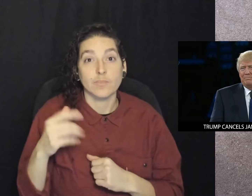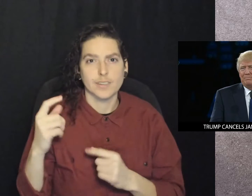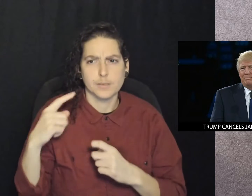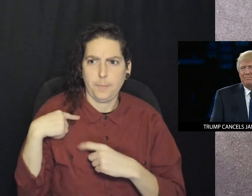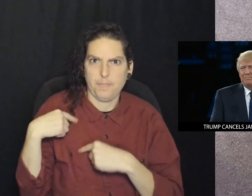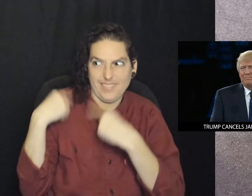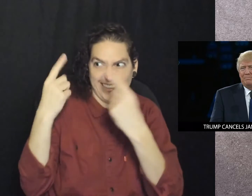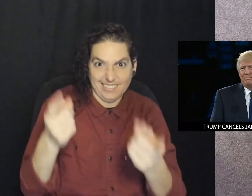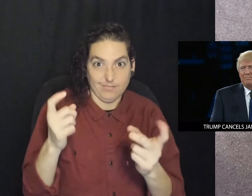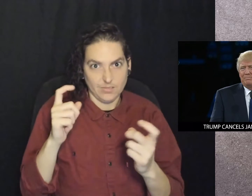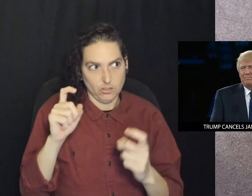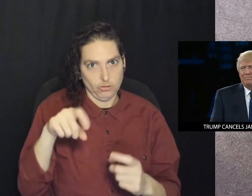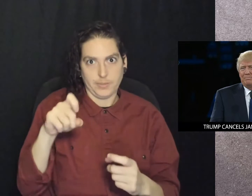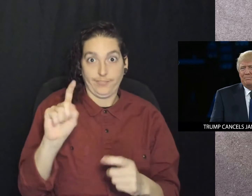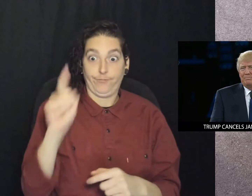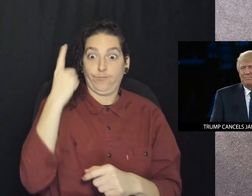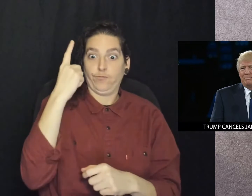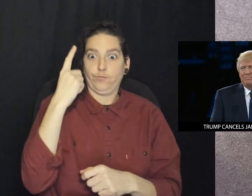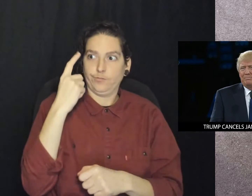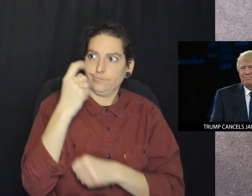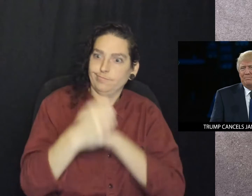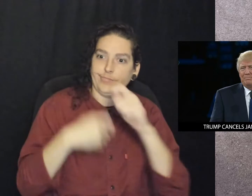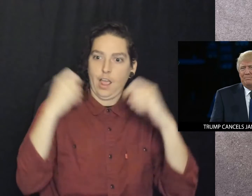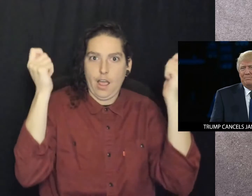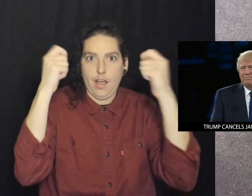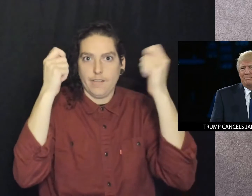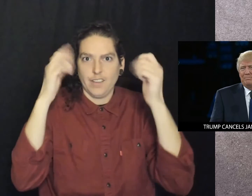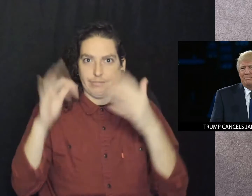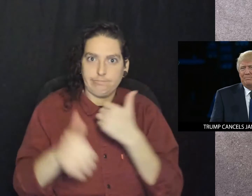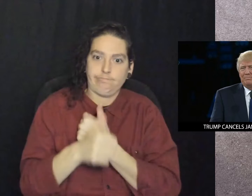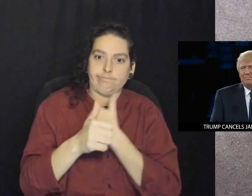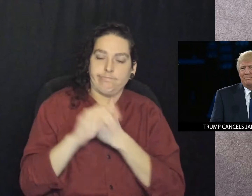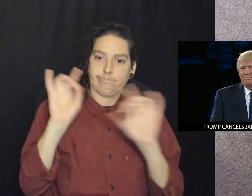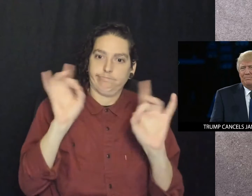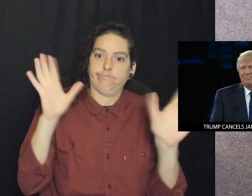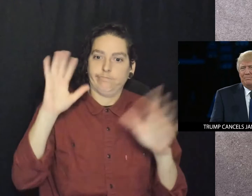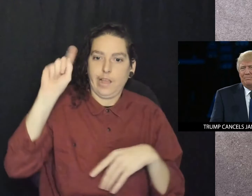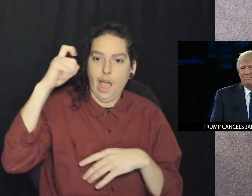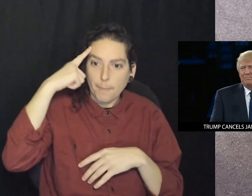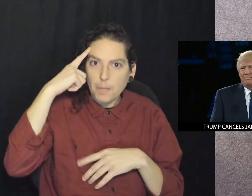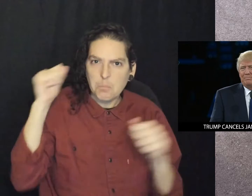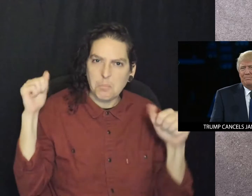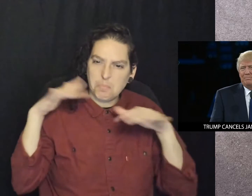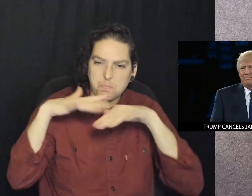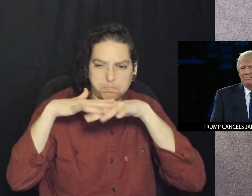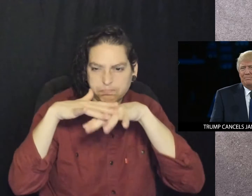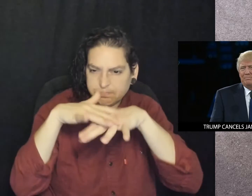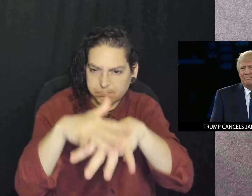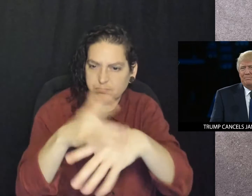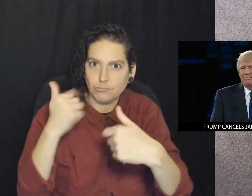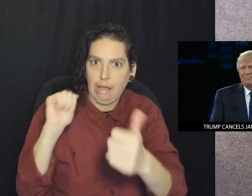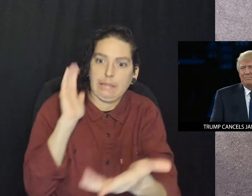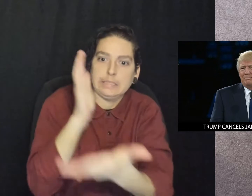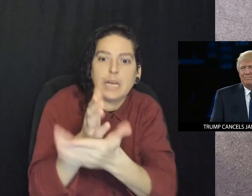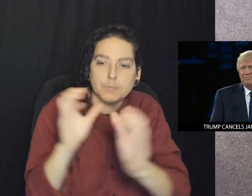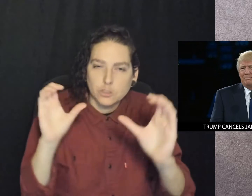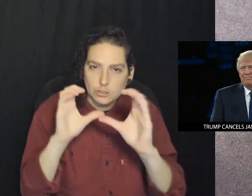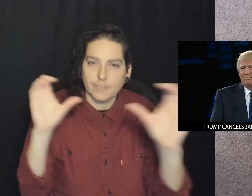6 at his Mar-a-Lago resort in Florida that would've been the first anniversary